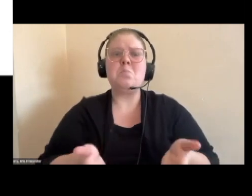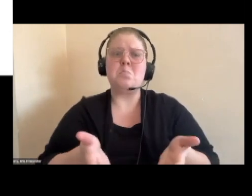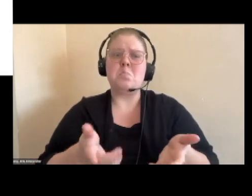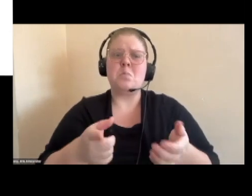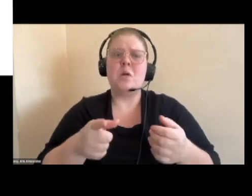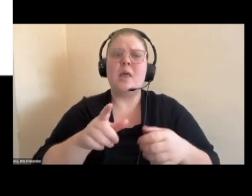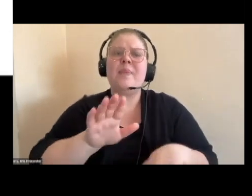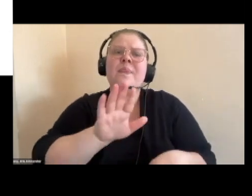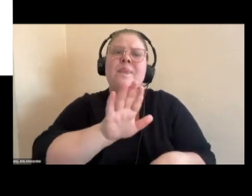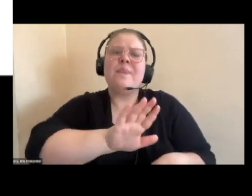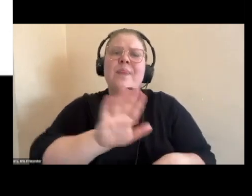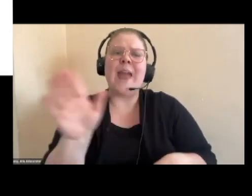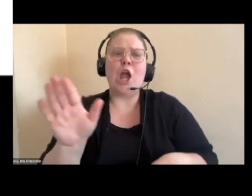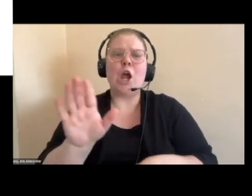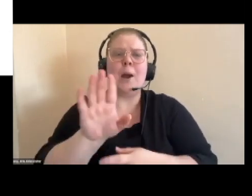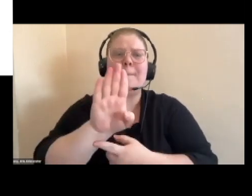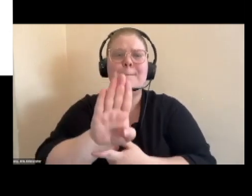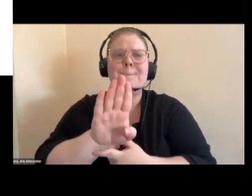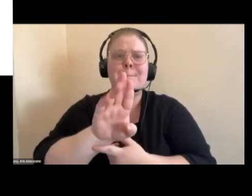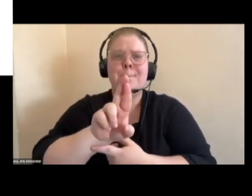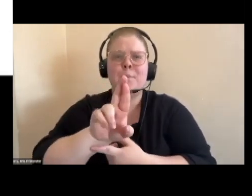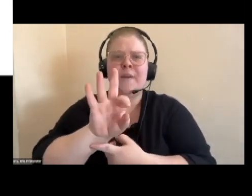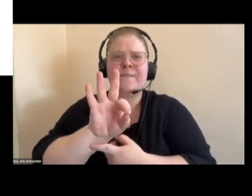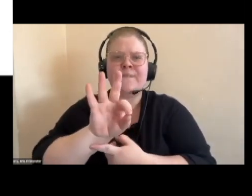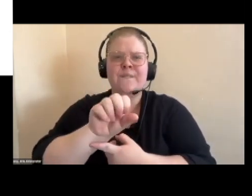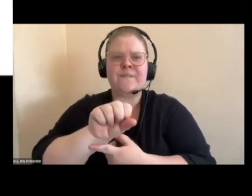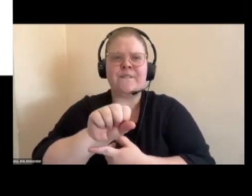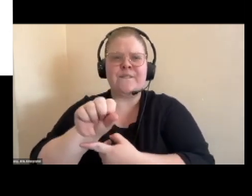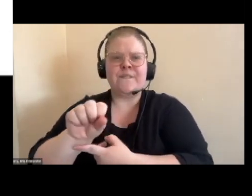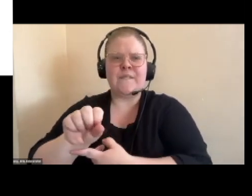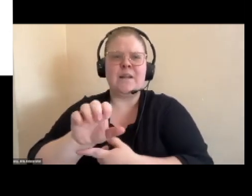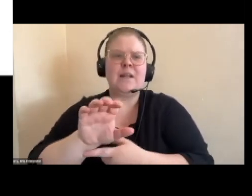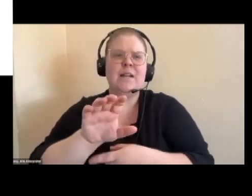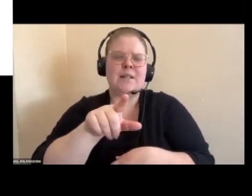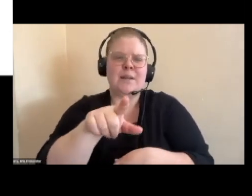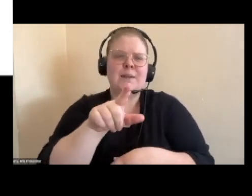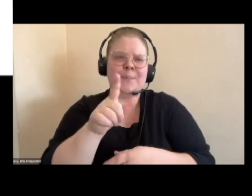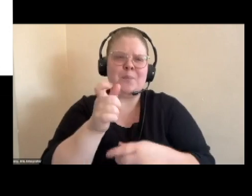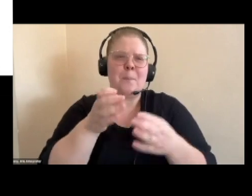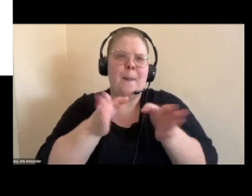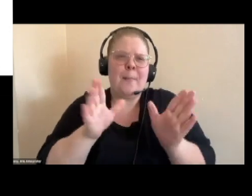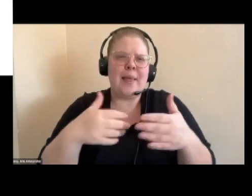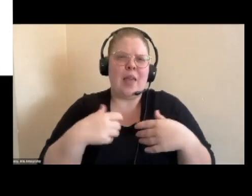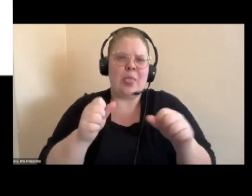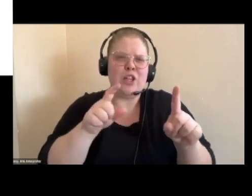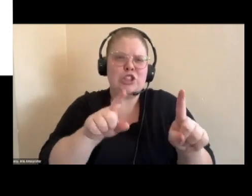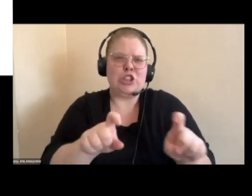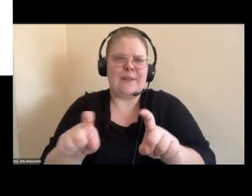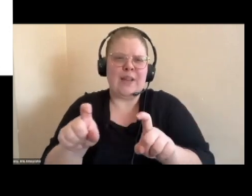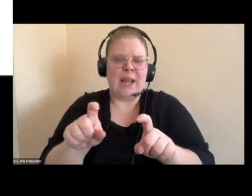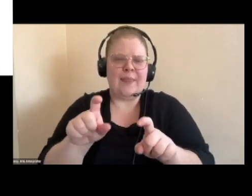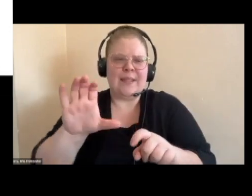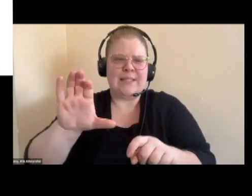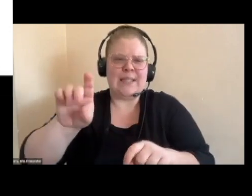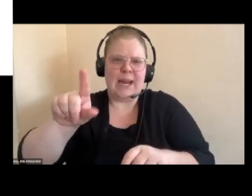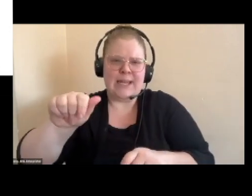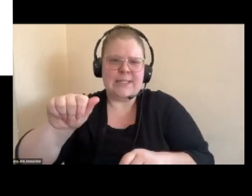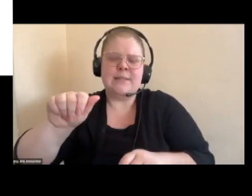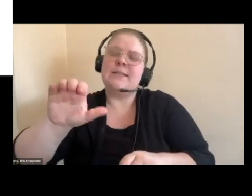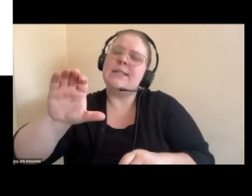to what's called the BRFSS survey. And this is a Public Health Survey. The CDC and the states do,